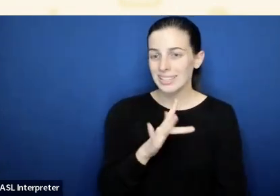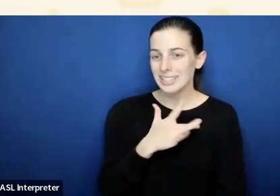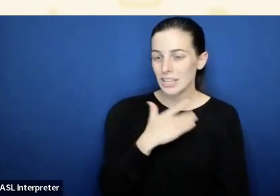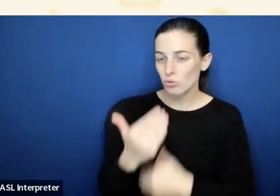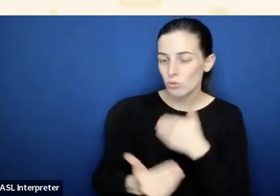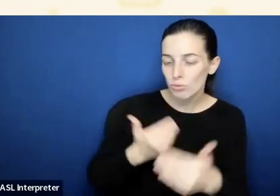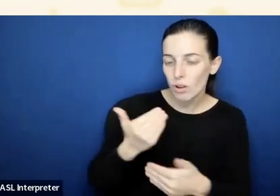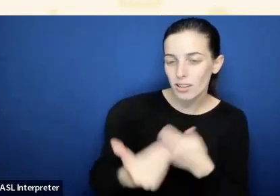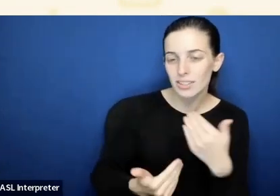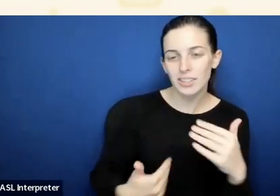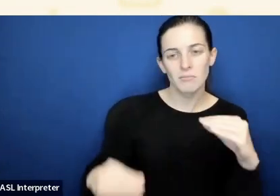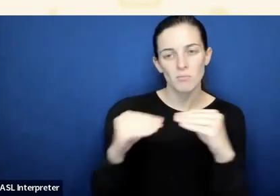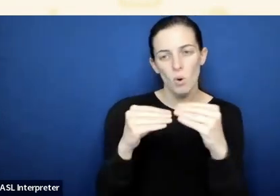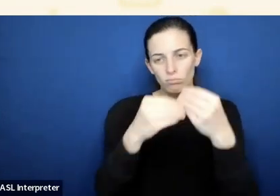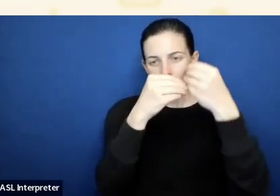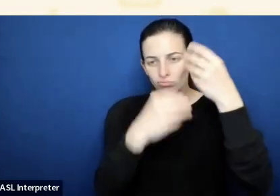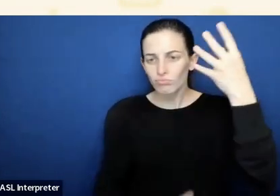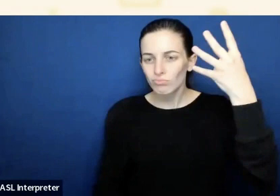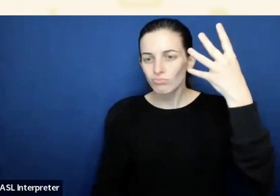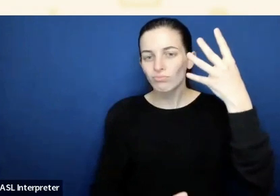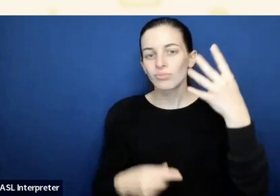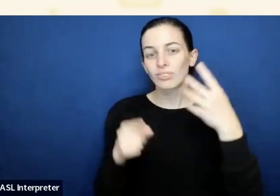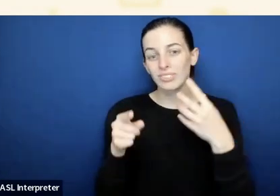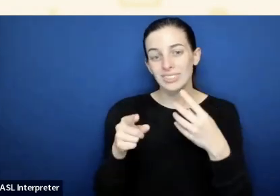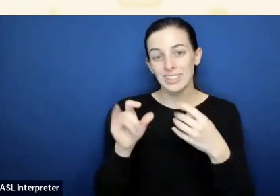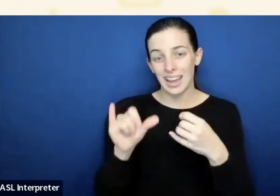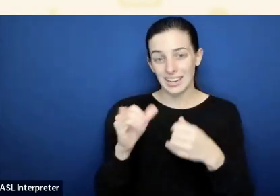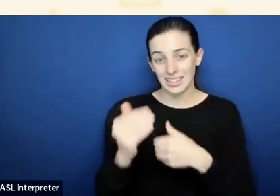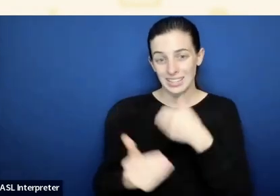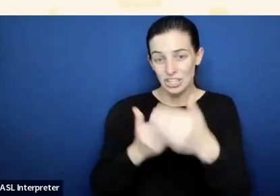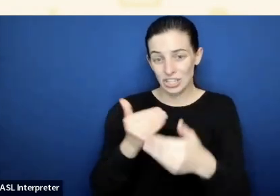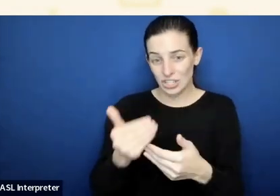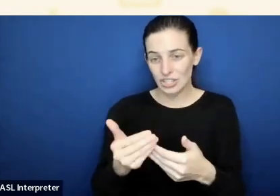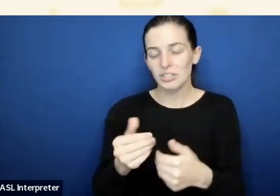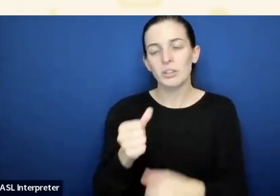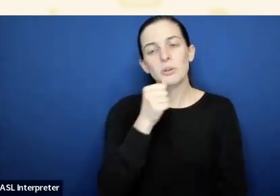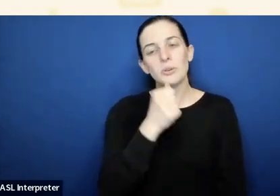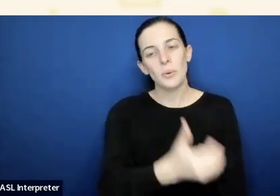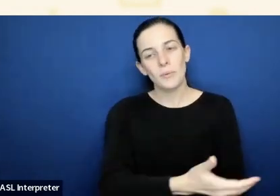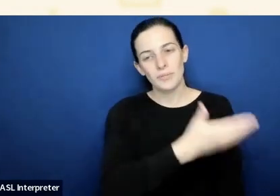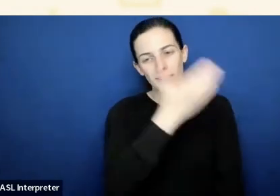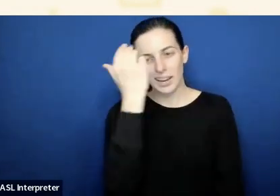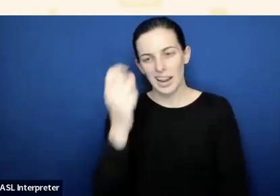These conditions so unseen, having profound impact on those who live with them.